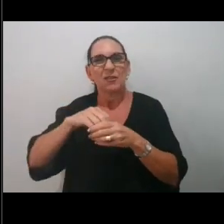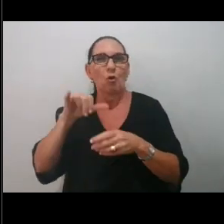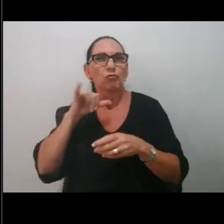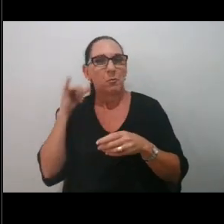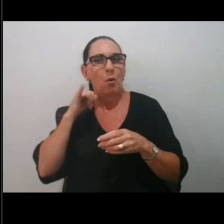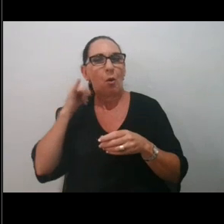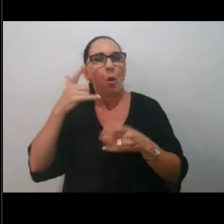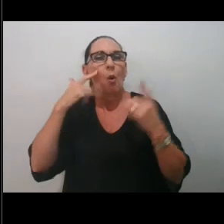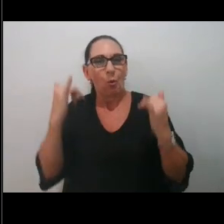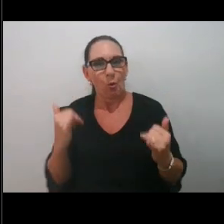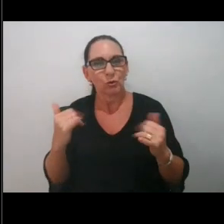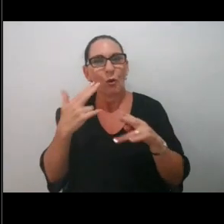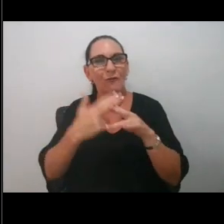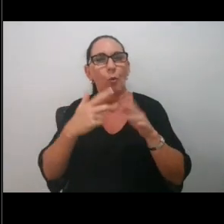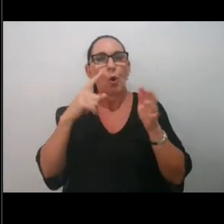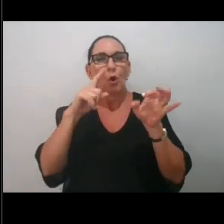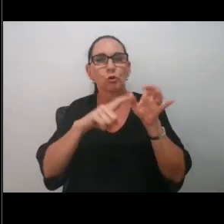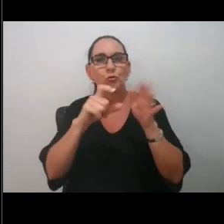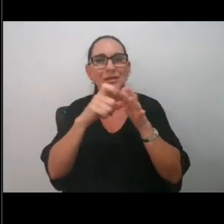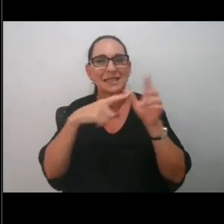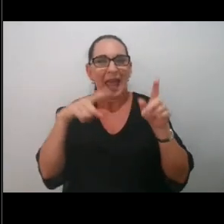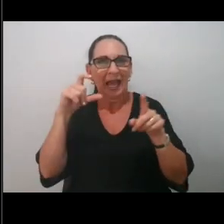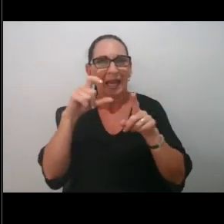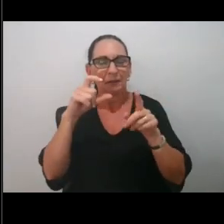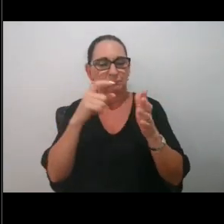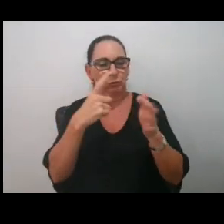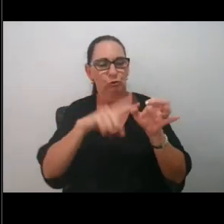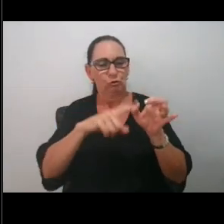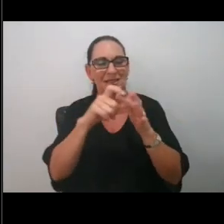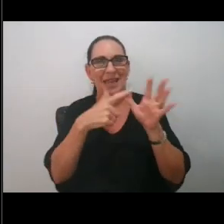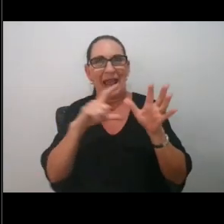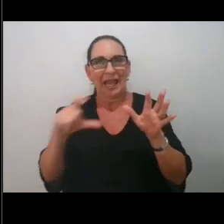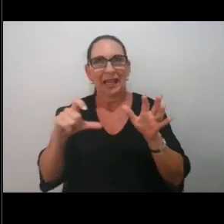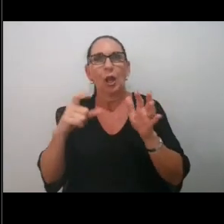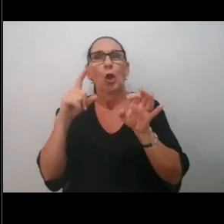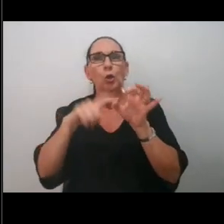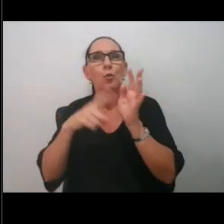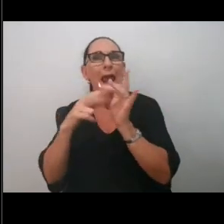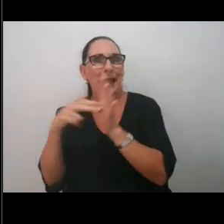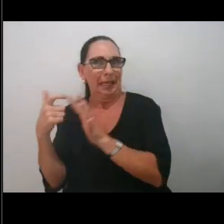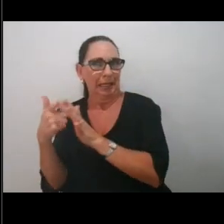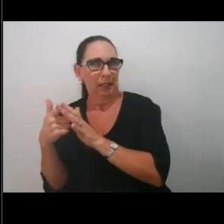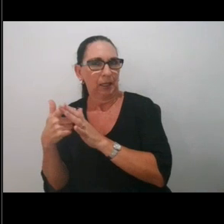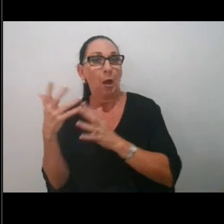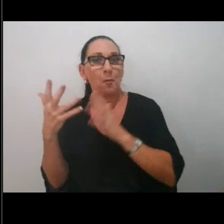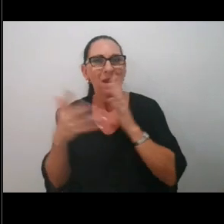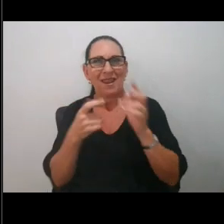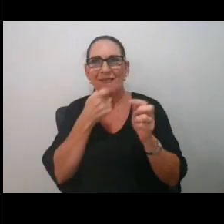Link we've got um quite a few presenters with us here today um joining us from Legal Aid is